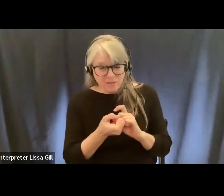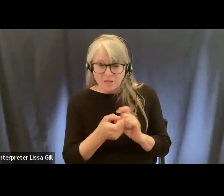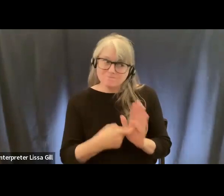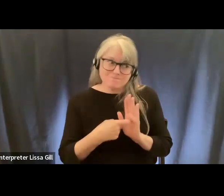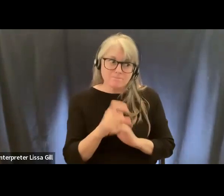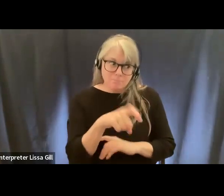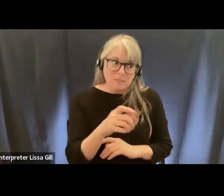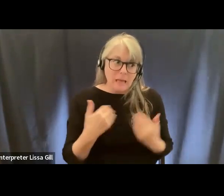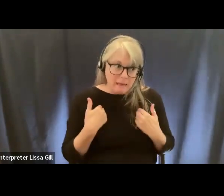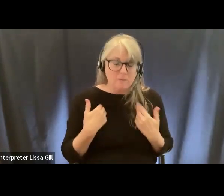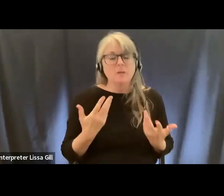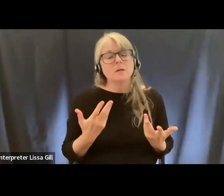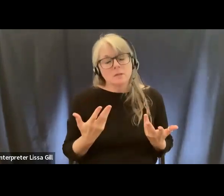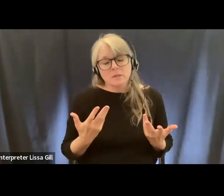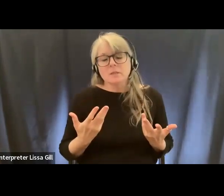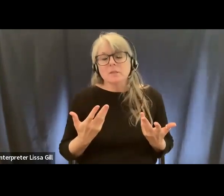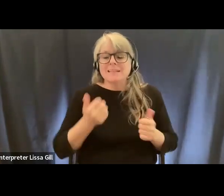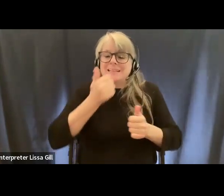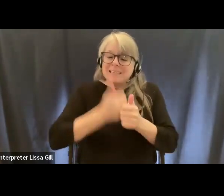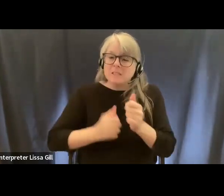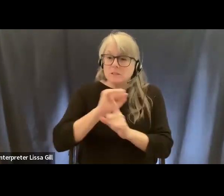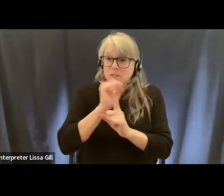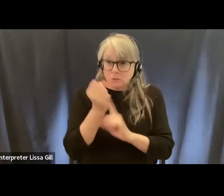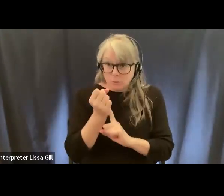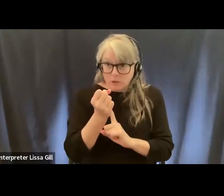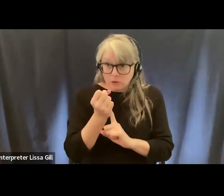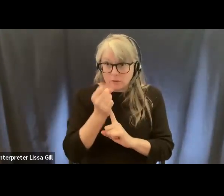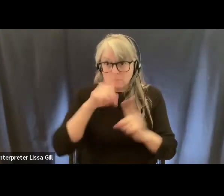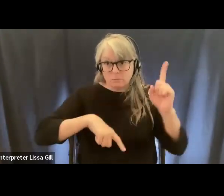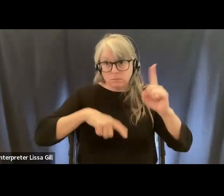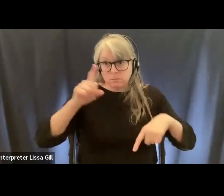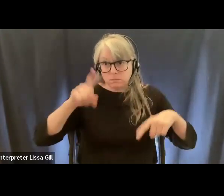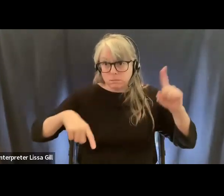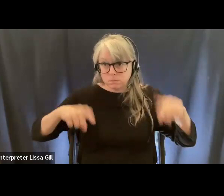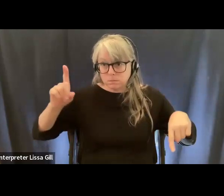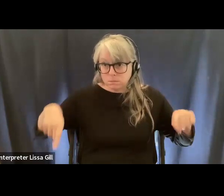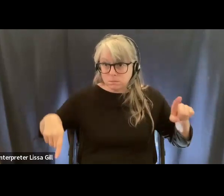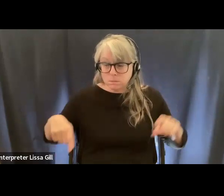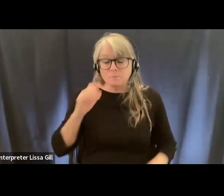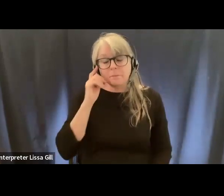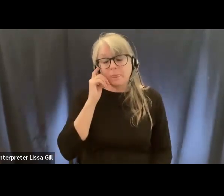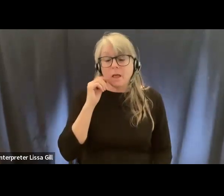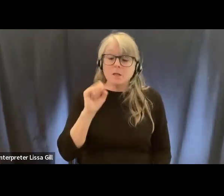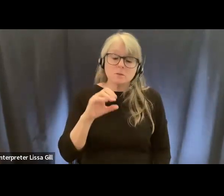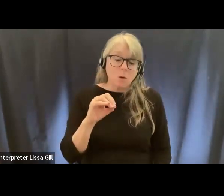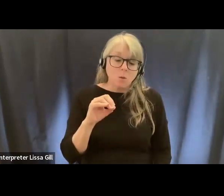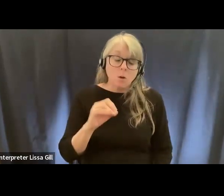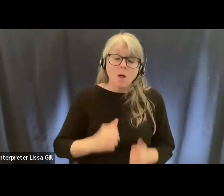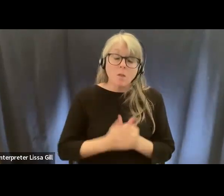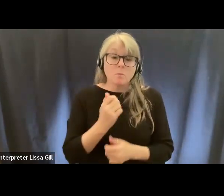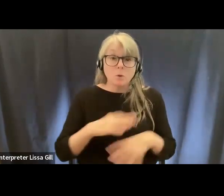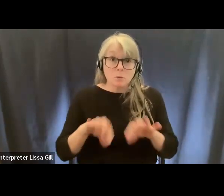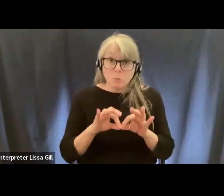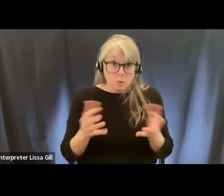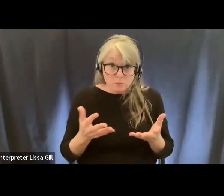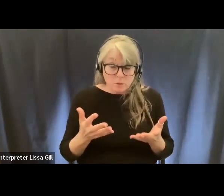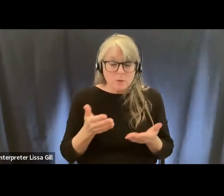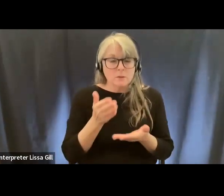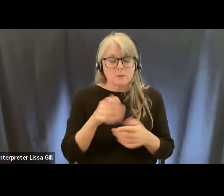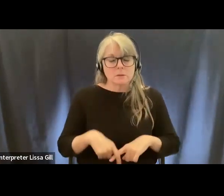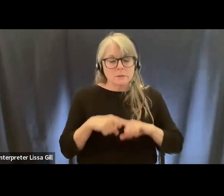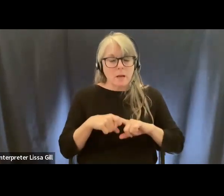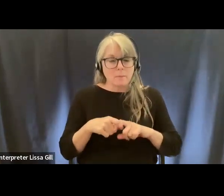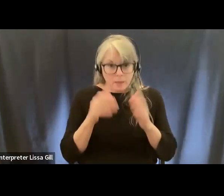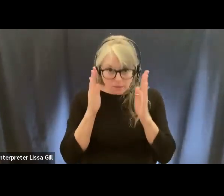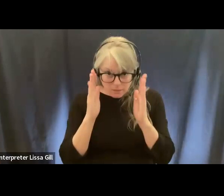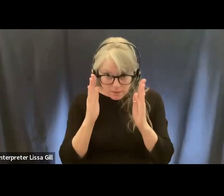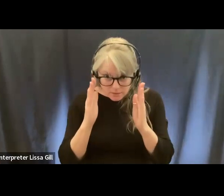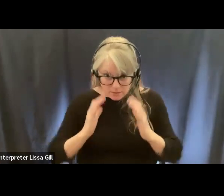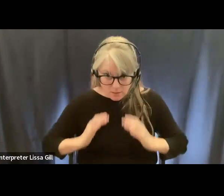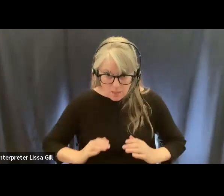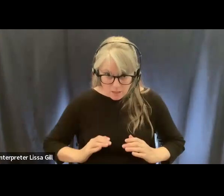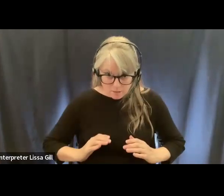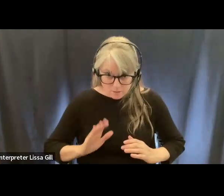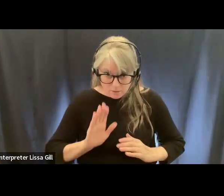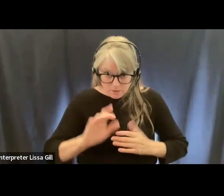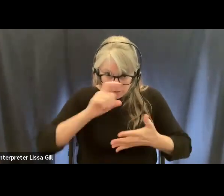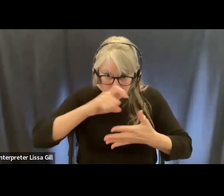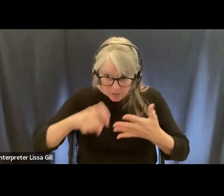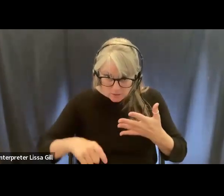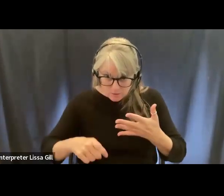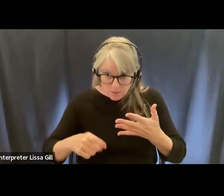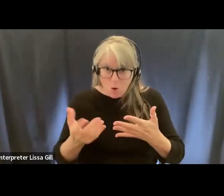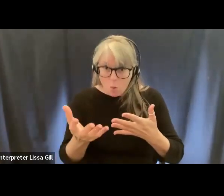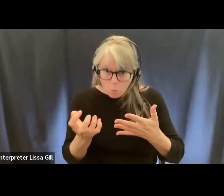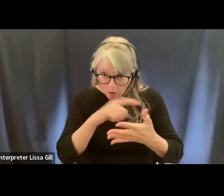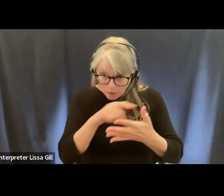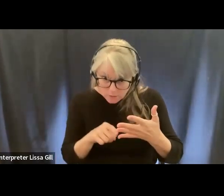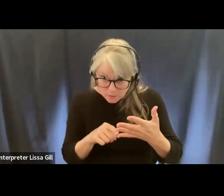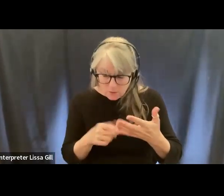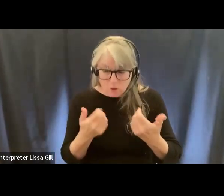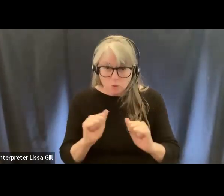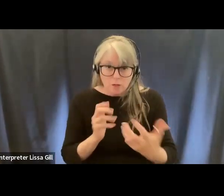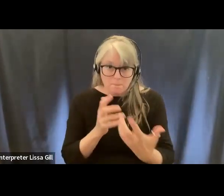More than others. Each situation is completely different. So it's the most important thing is to stop and listen to what your clients needs and wants are and to try and meet as many of those that you can.